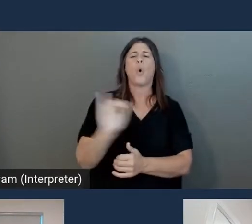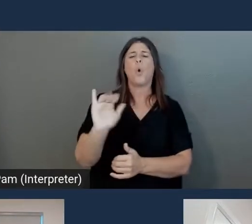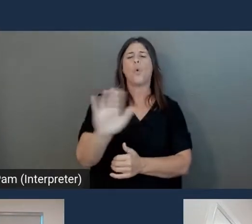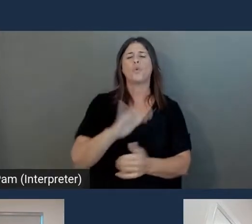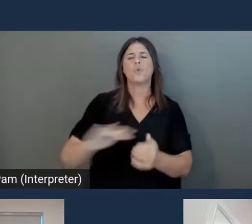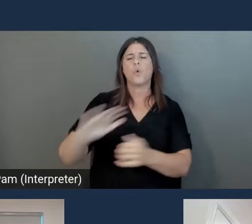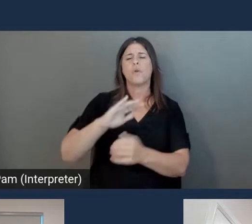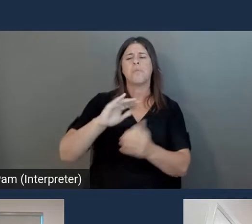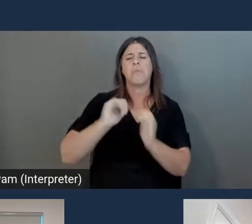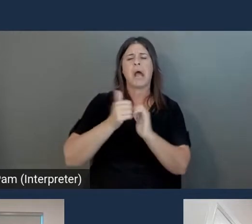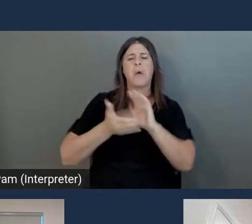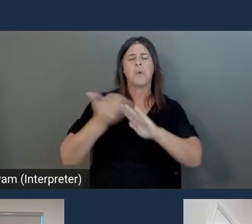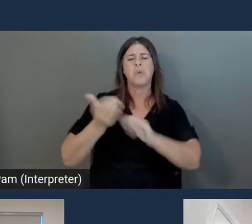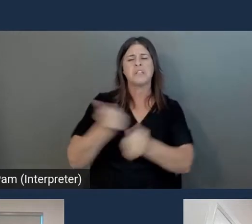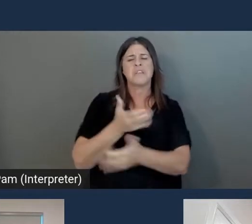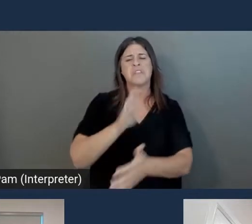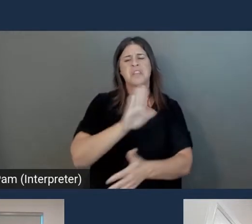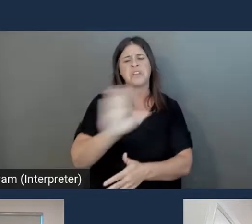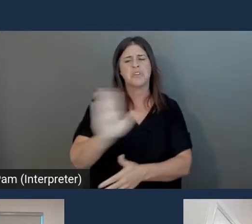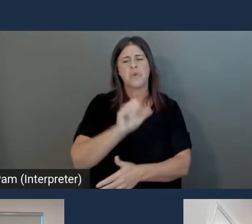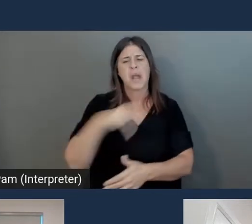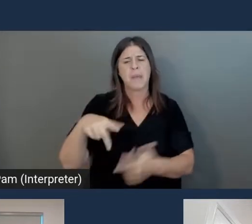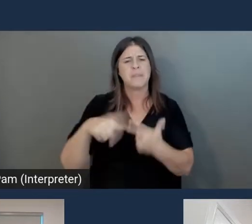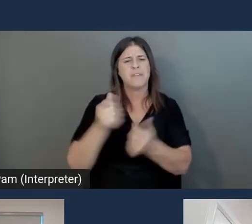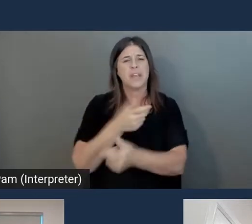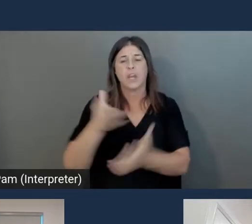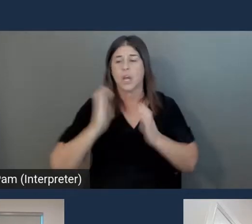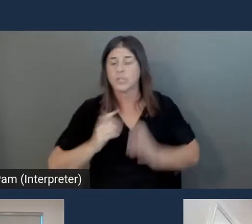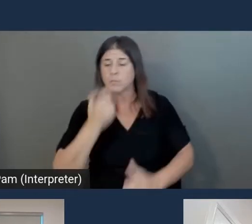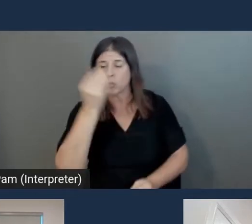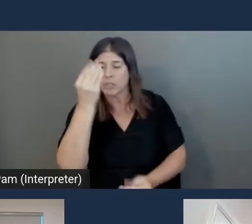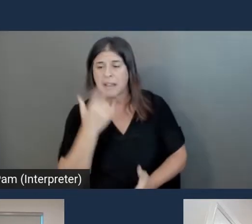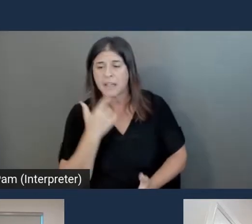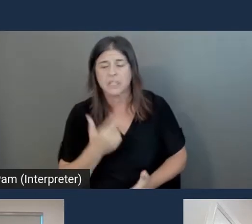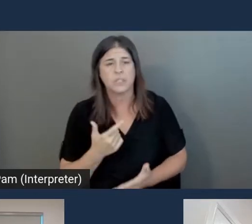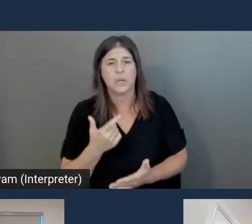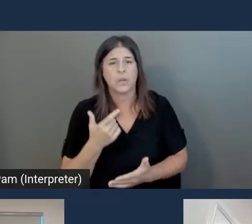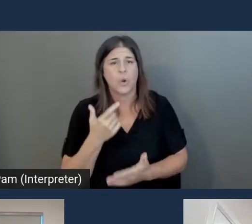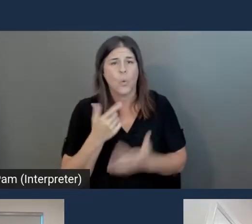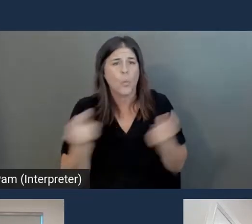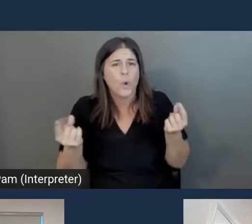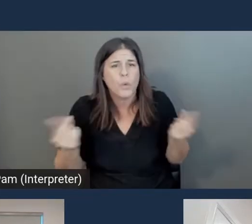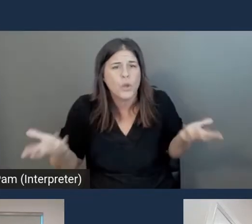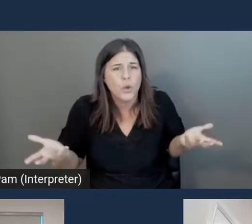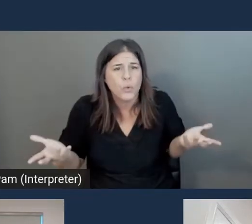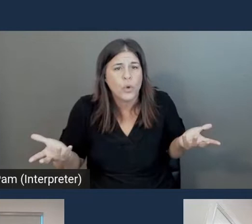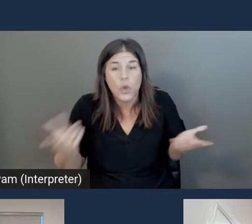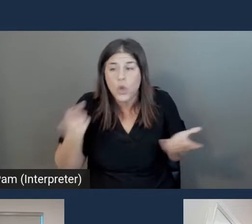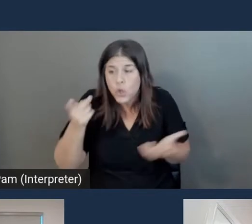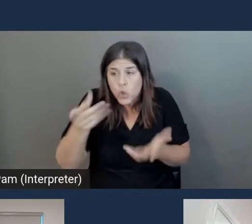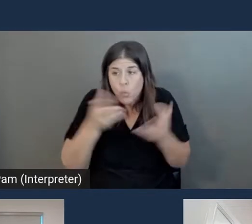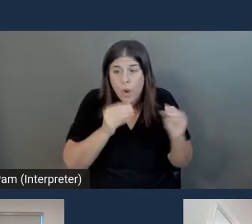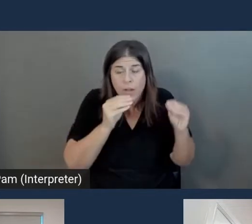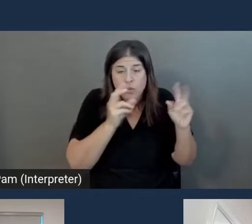we also have the customer telling us, what is it that they want to do? Do they want to move to the cloud very quickly?